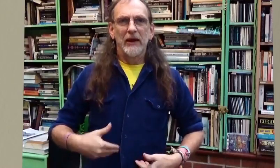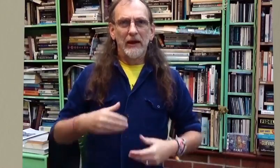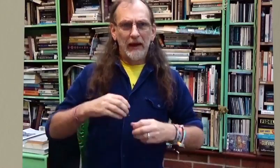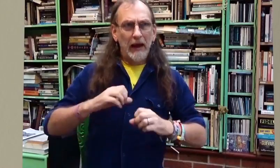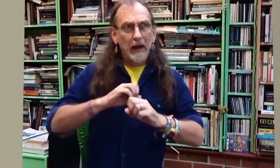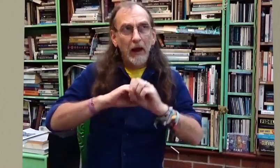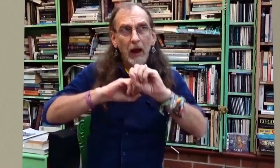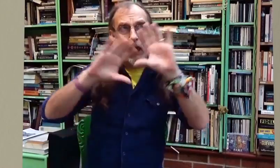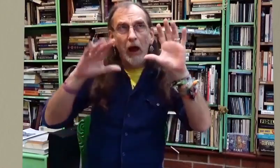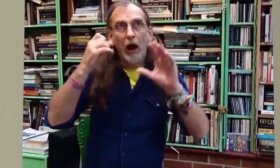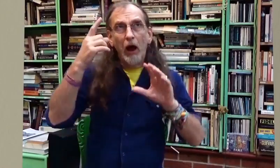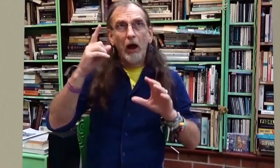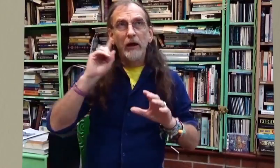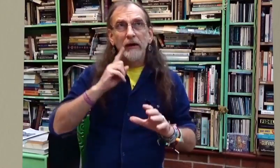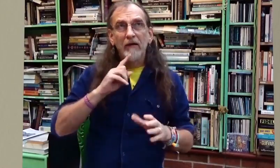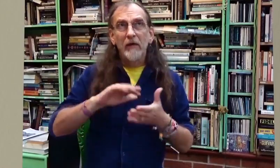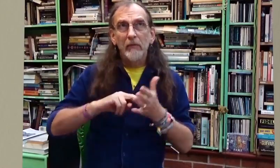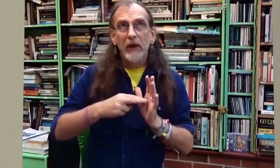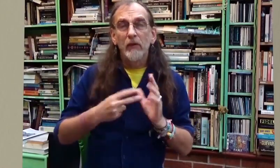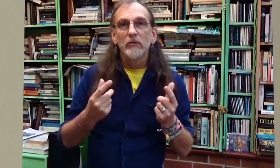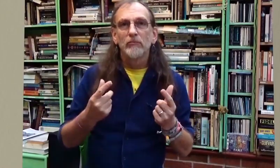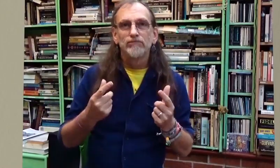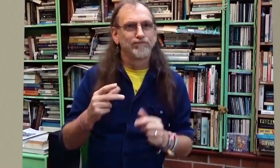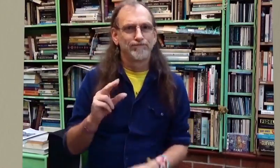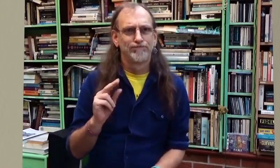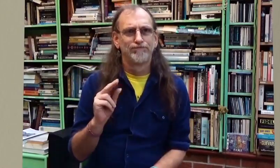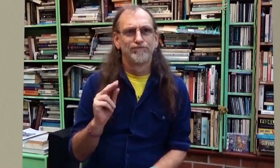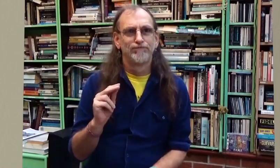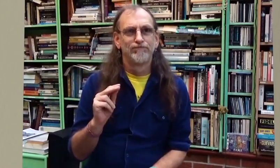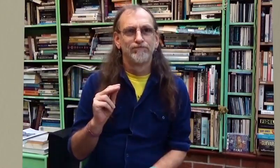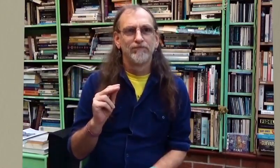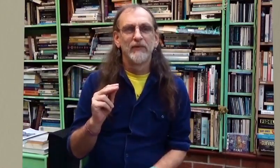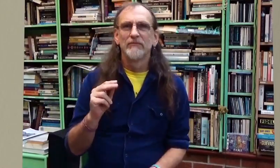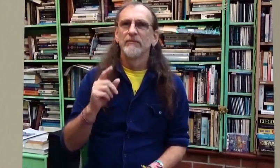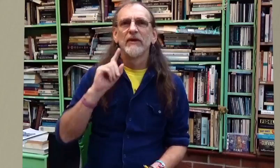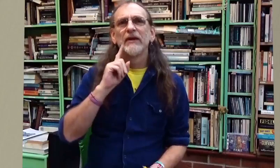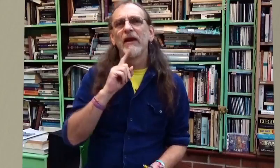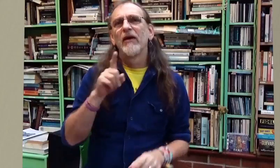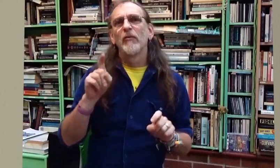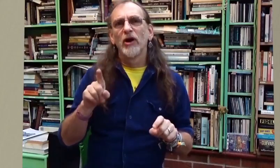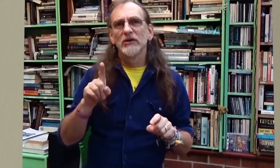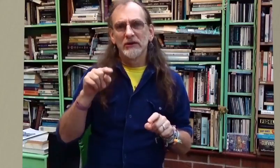of understanding their true selves as fully realized members of a cultural group.